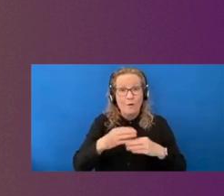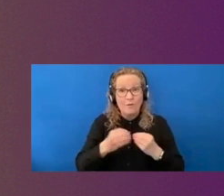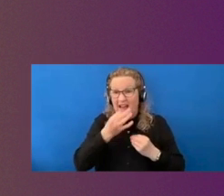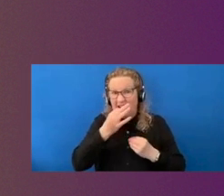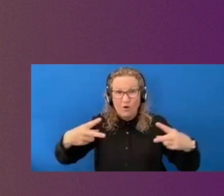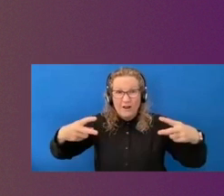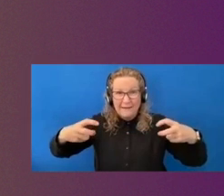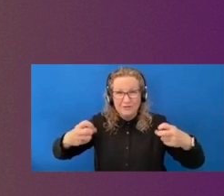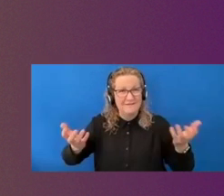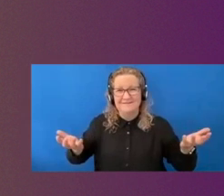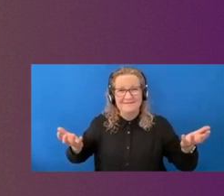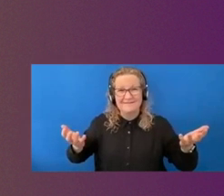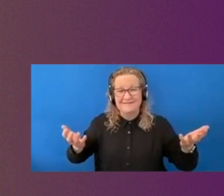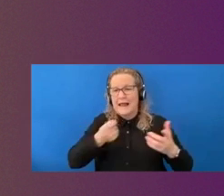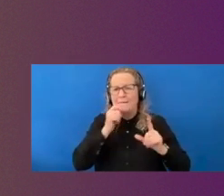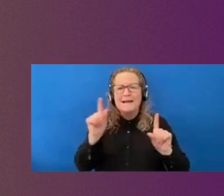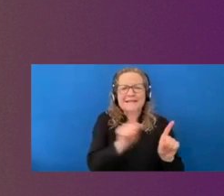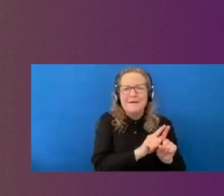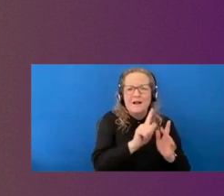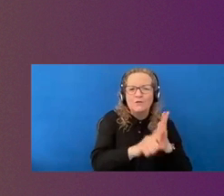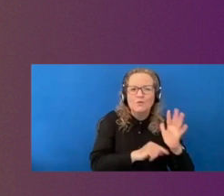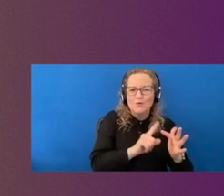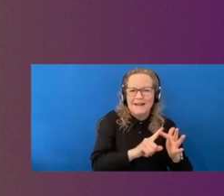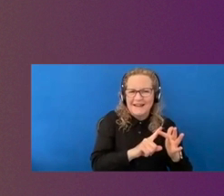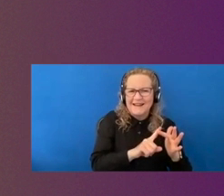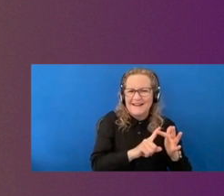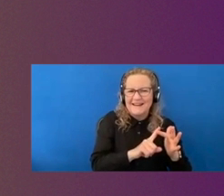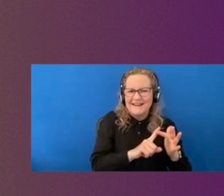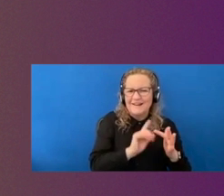similar to what Julie said that when it affects everybody's sanity it's very normalised you know